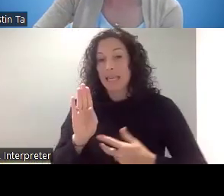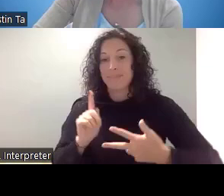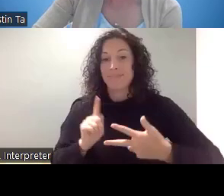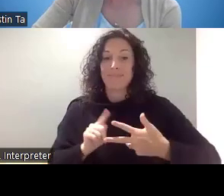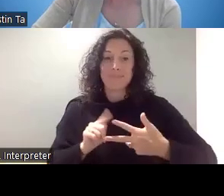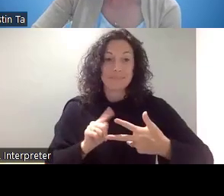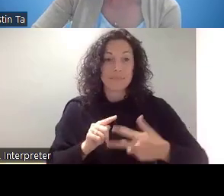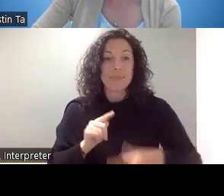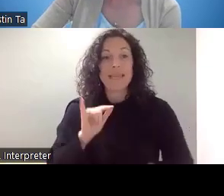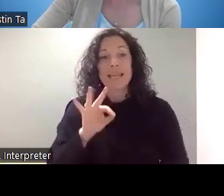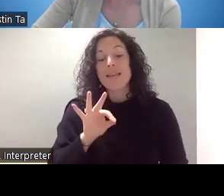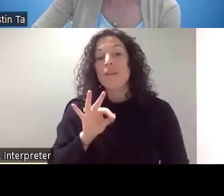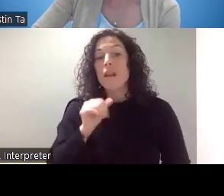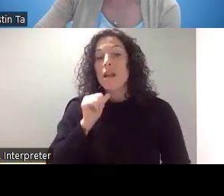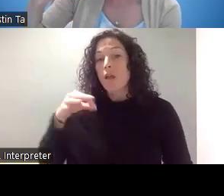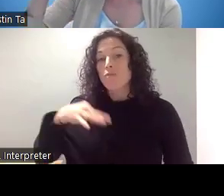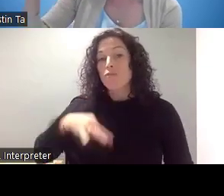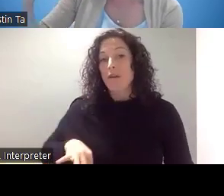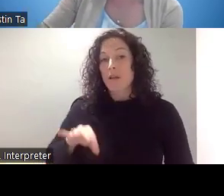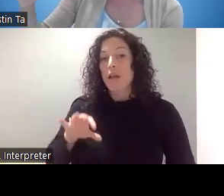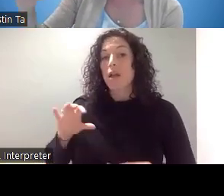If a nonprofit consortium meets the threshold ...